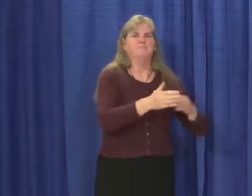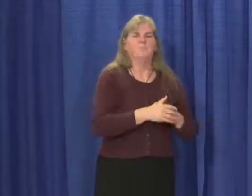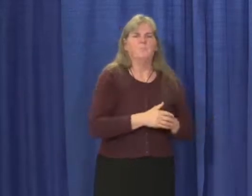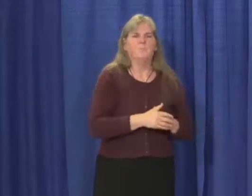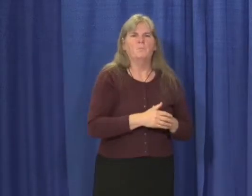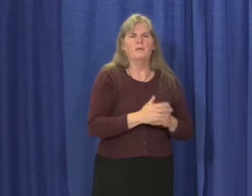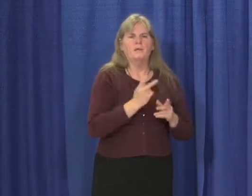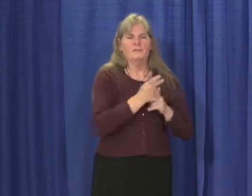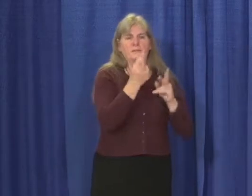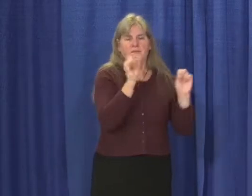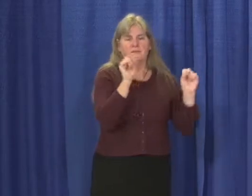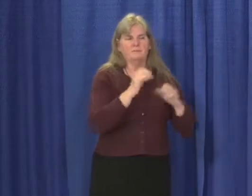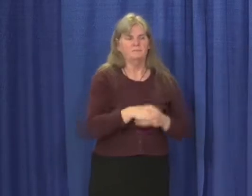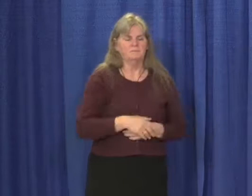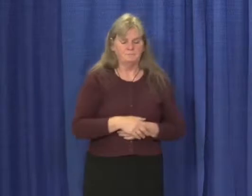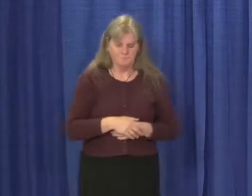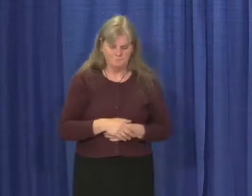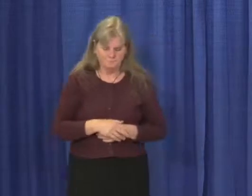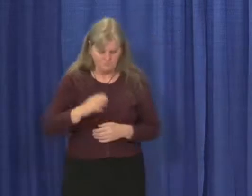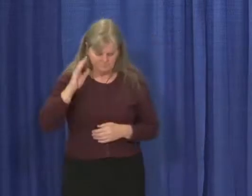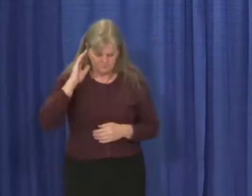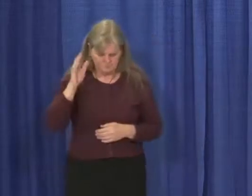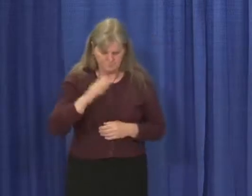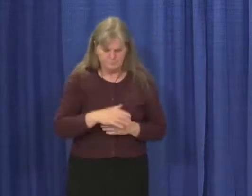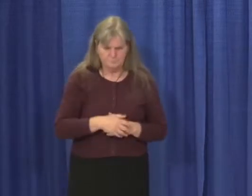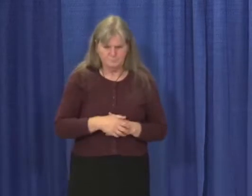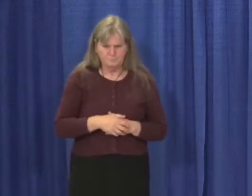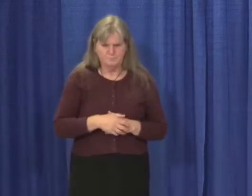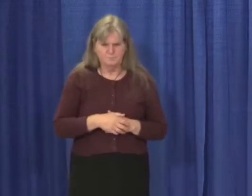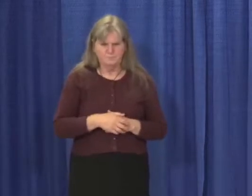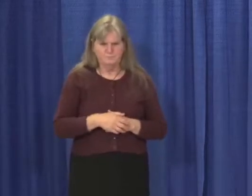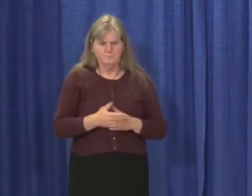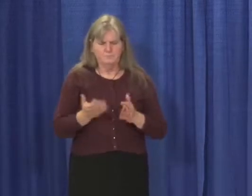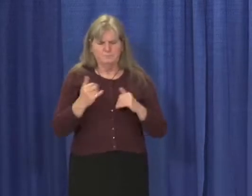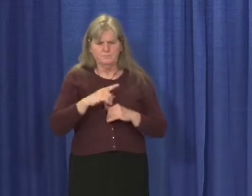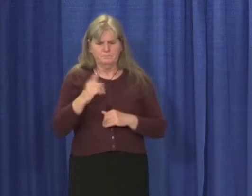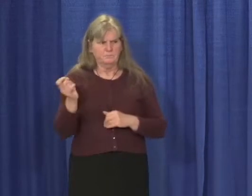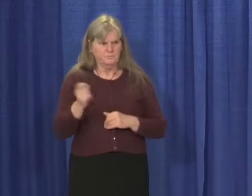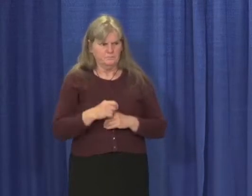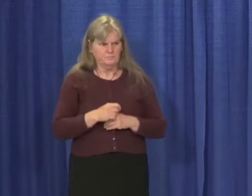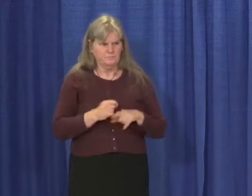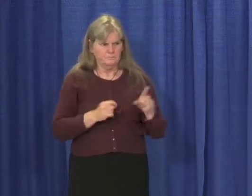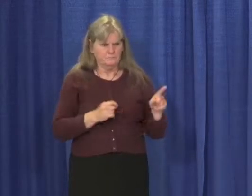Reporter: I'm curious given you are giving slightly different recommendations on